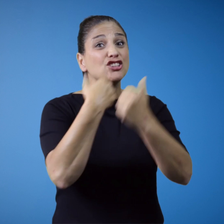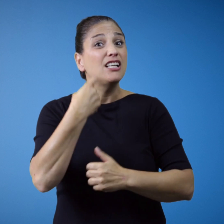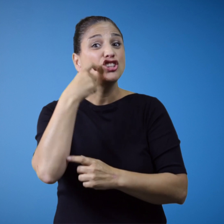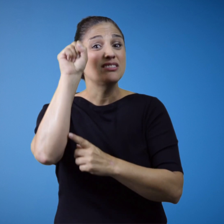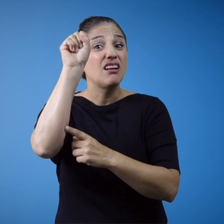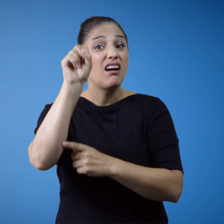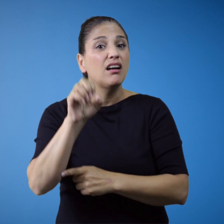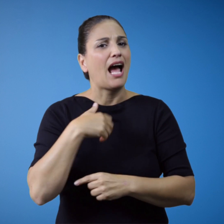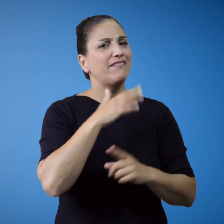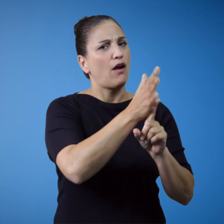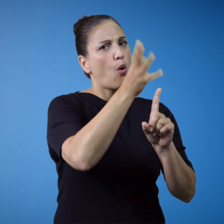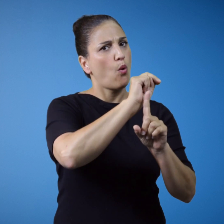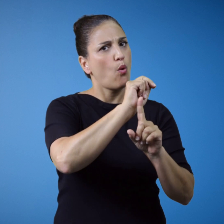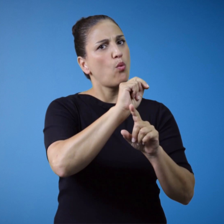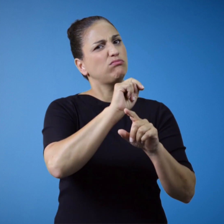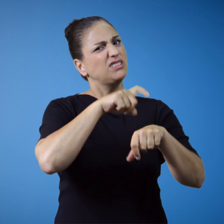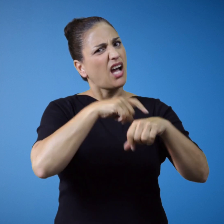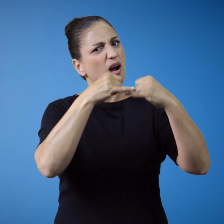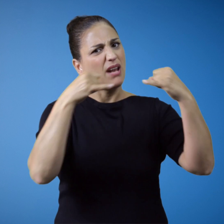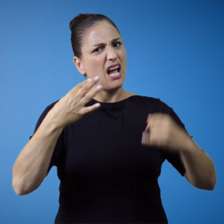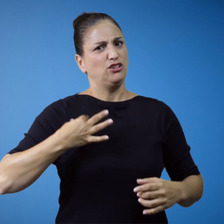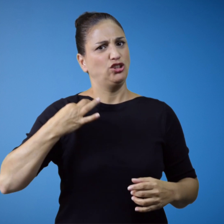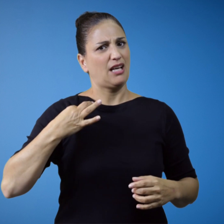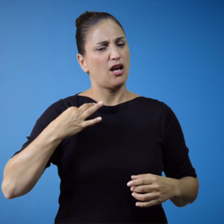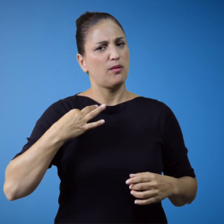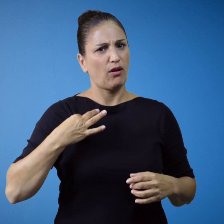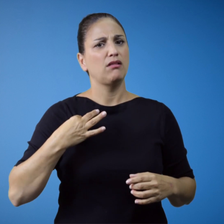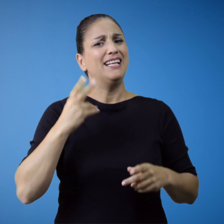Each agency that I just listed has their own timelines for eligibility.